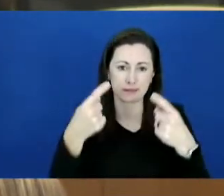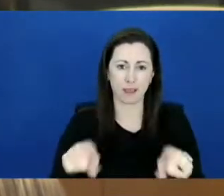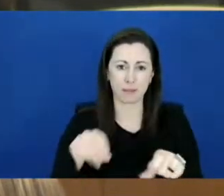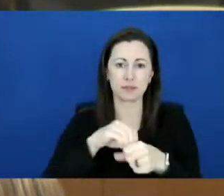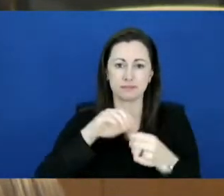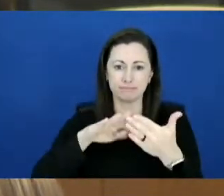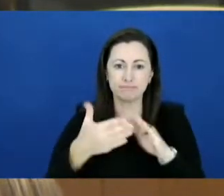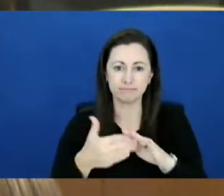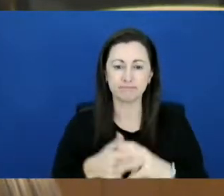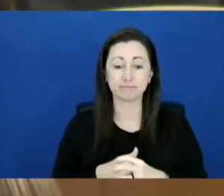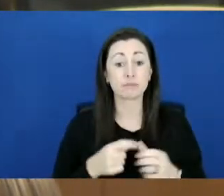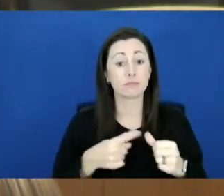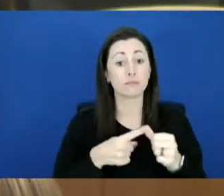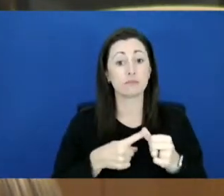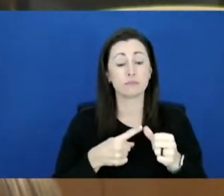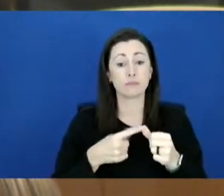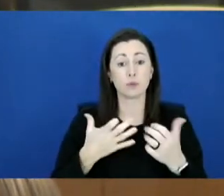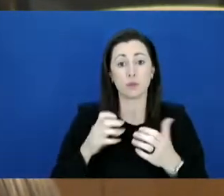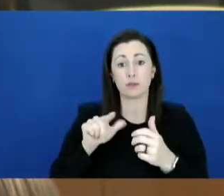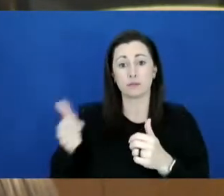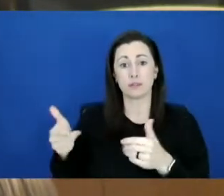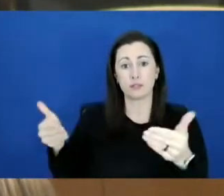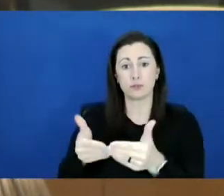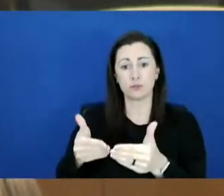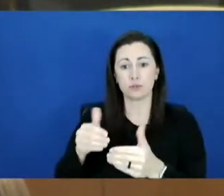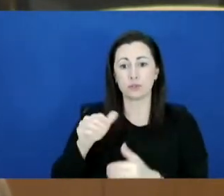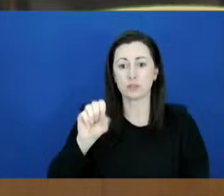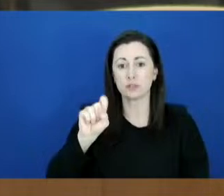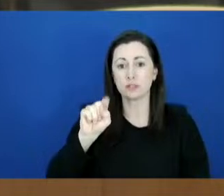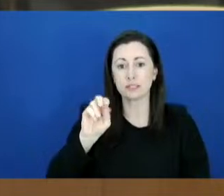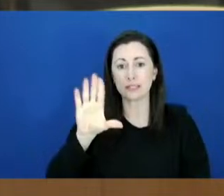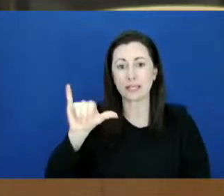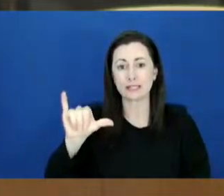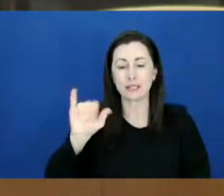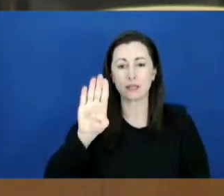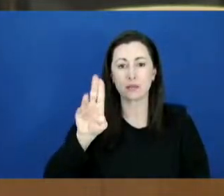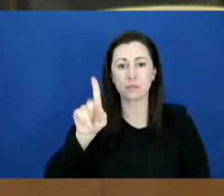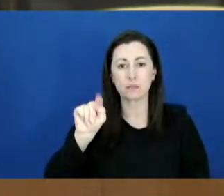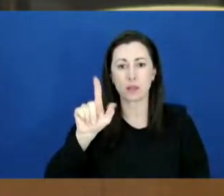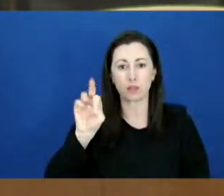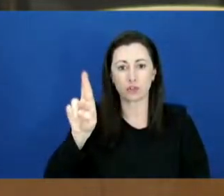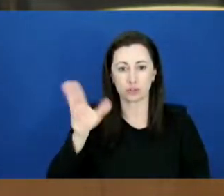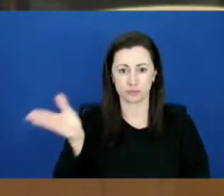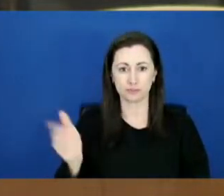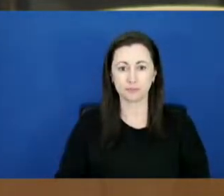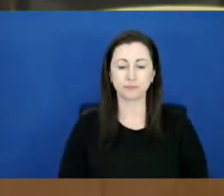SOME OF THE VERY IMPORTANT WORK